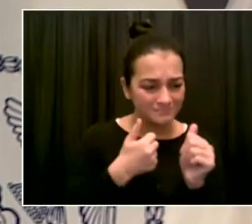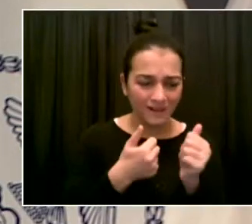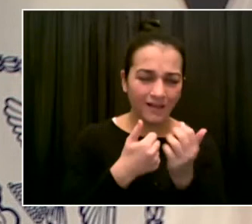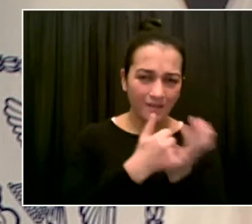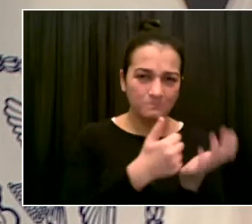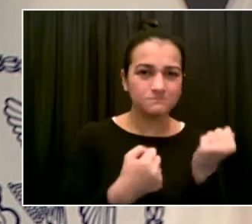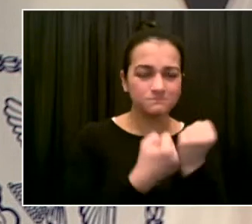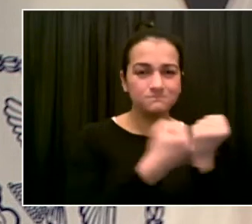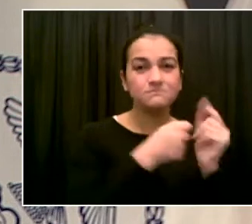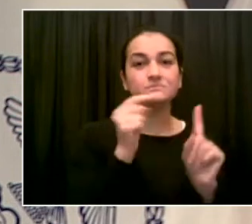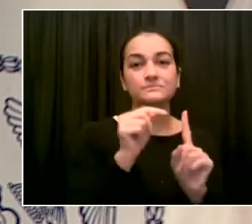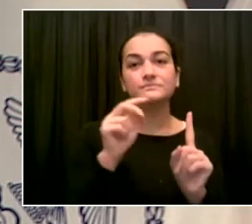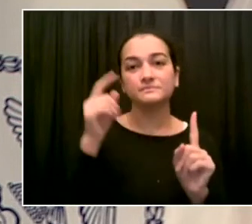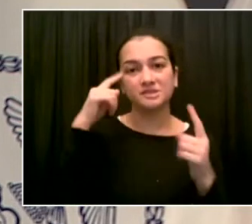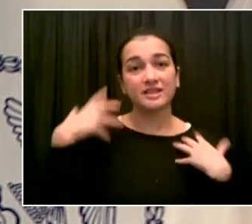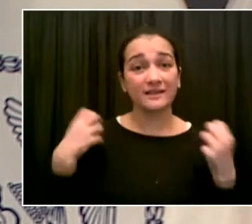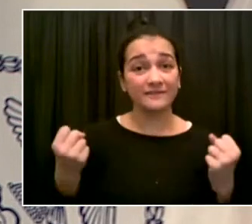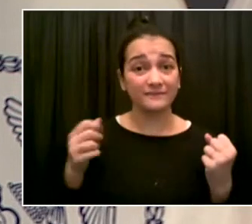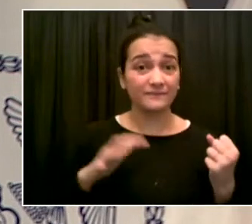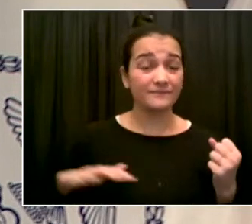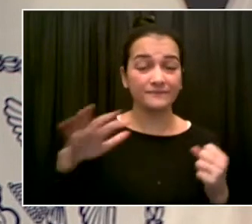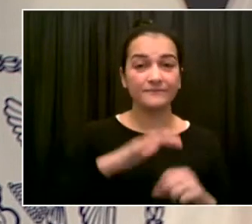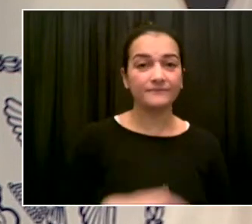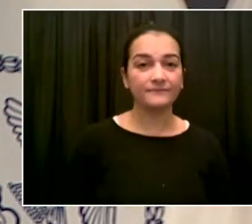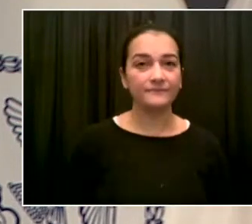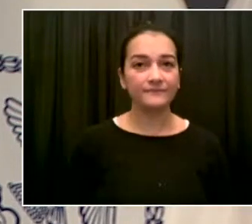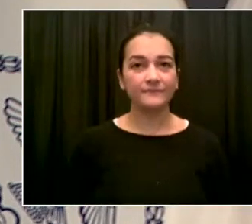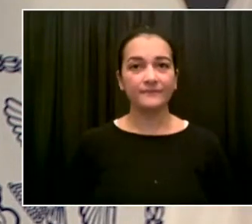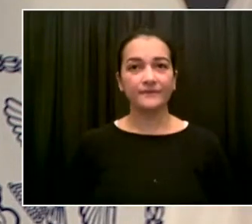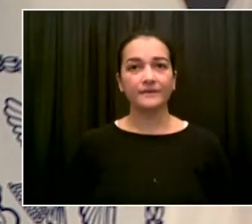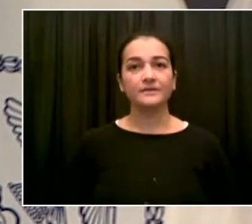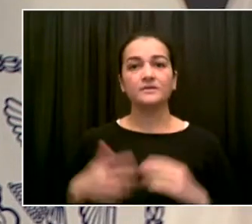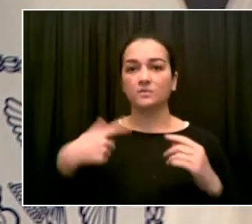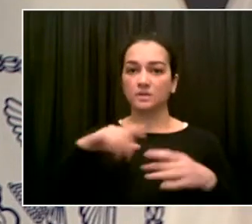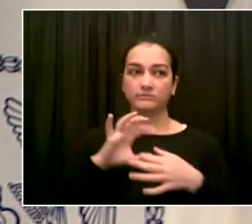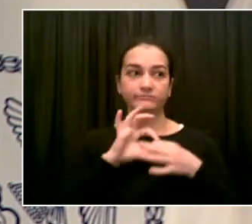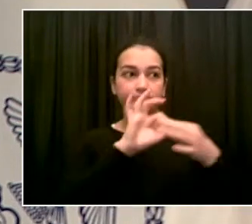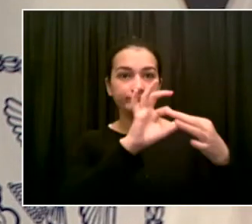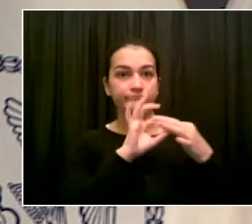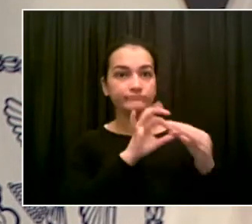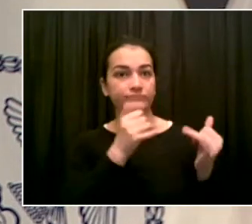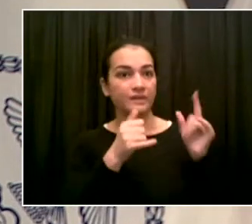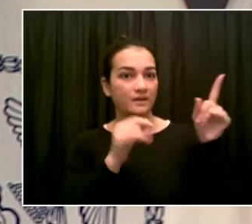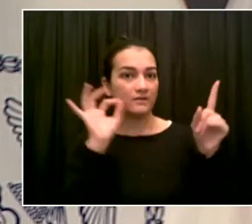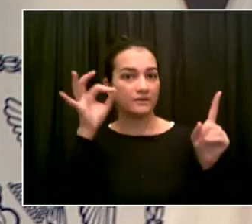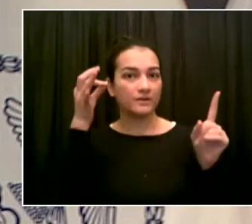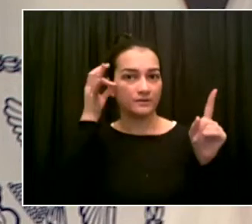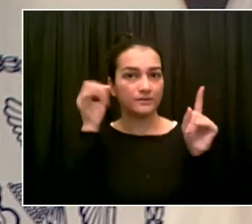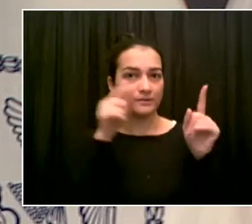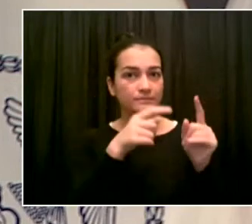SOMEONE WHO HAS BELIEVED IN THAT AS THE ACTING CHAIR OF THE FEDERAL COMMUNICATIONS